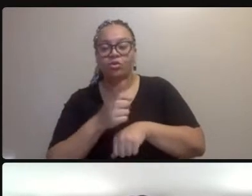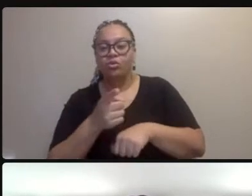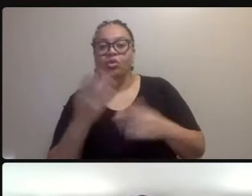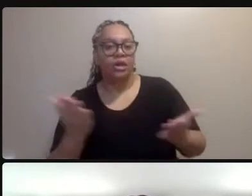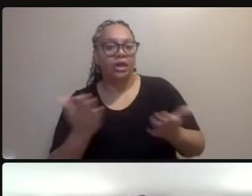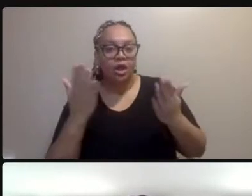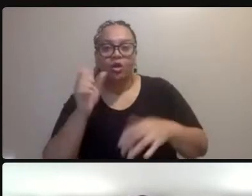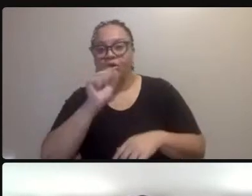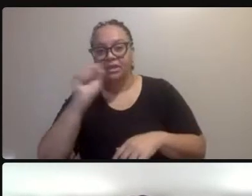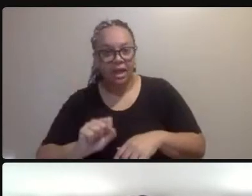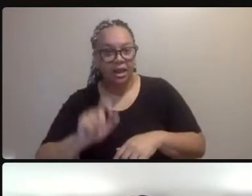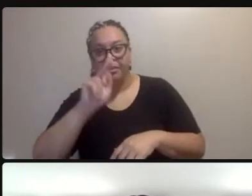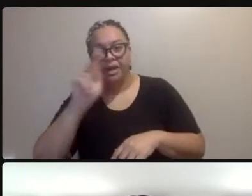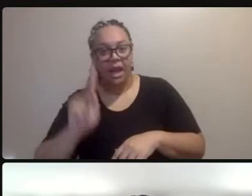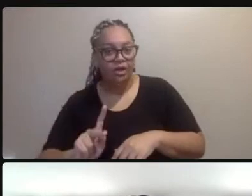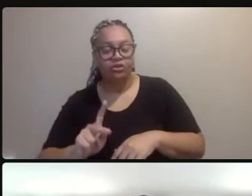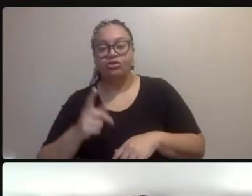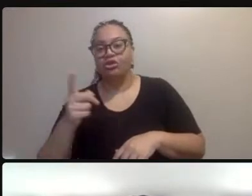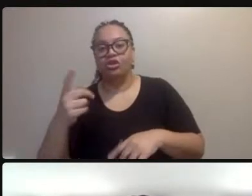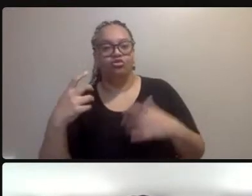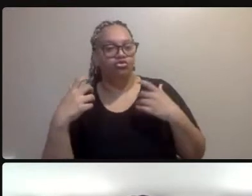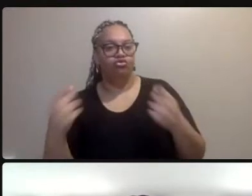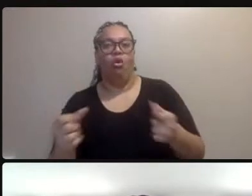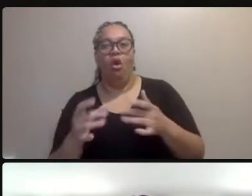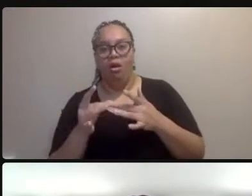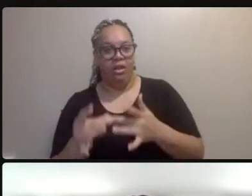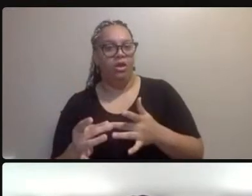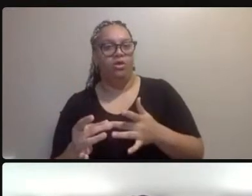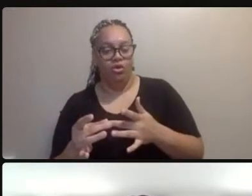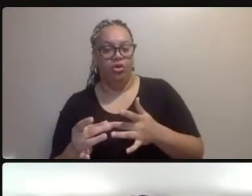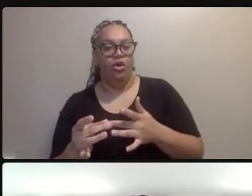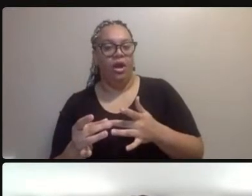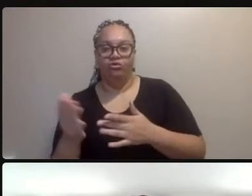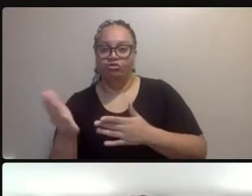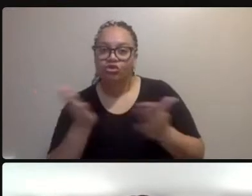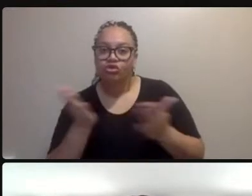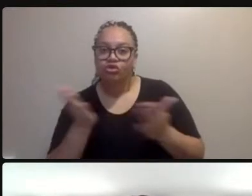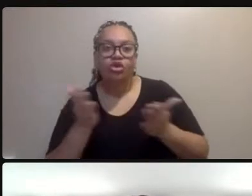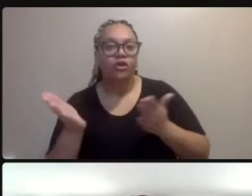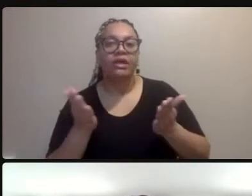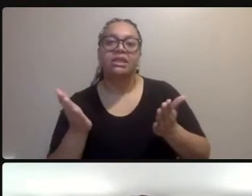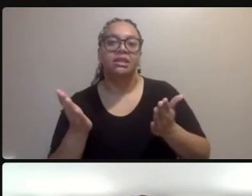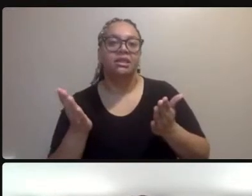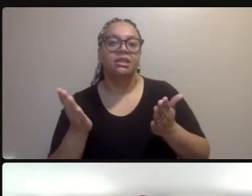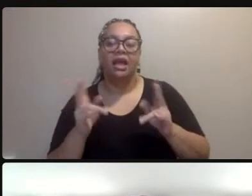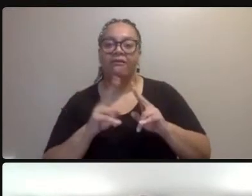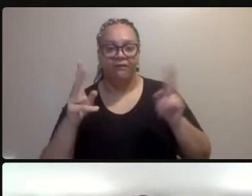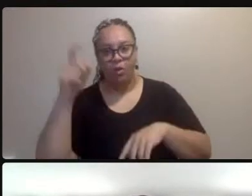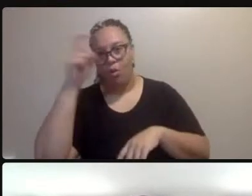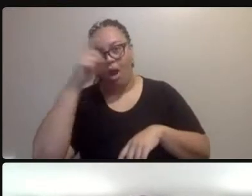SO RICKY SMITH WHO'S CURRENTLY IN TIGER TO ALL OF THEM I